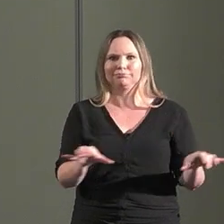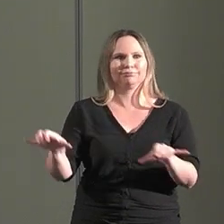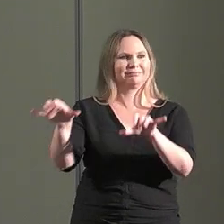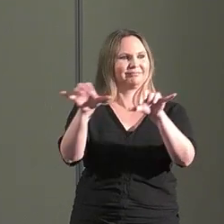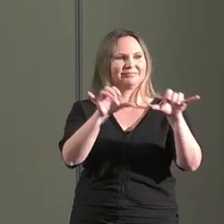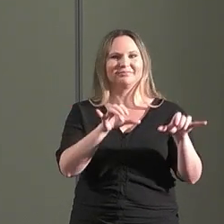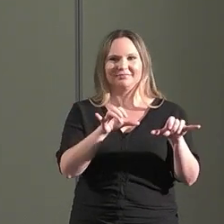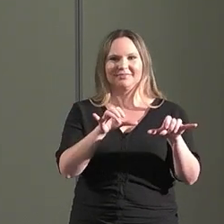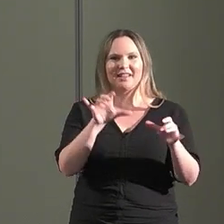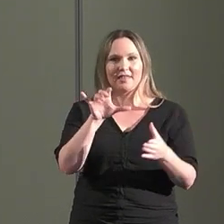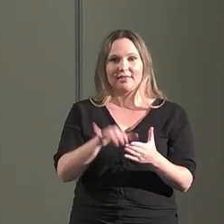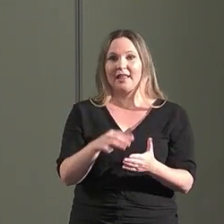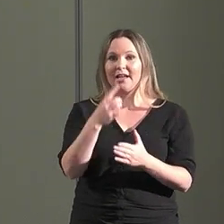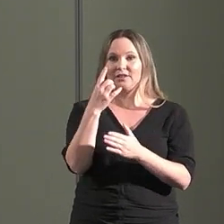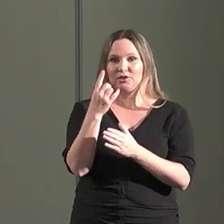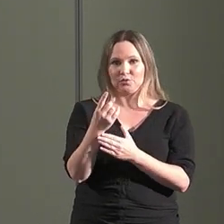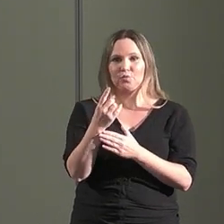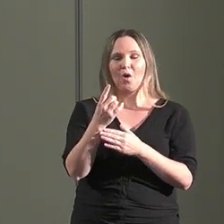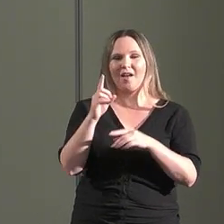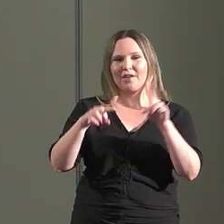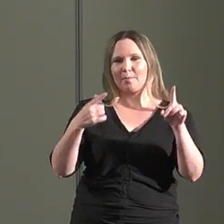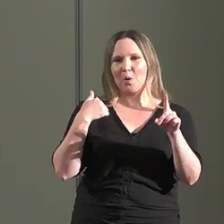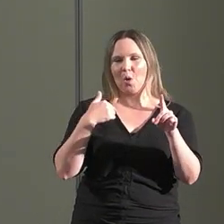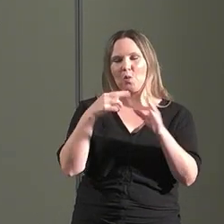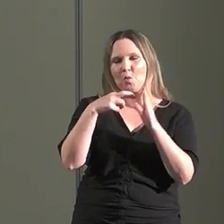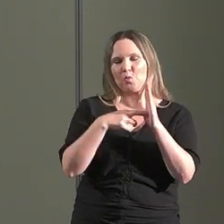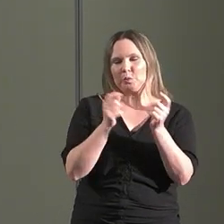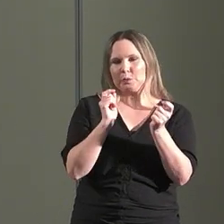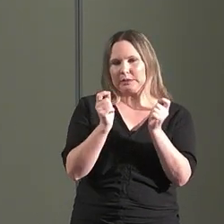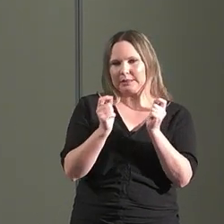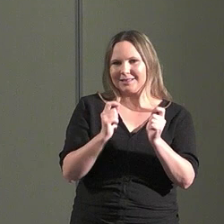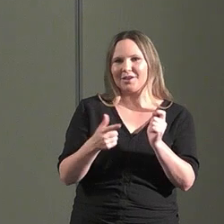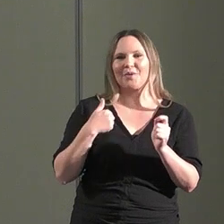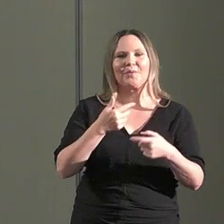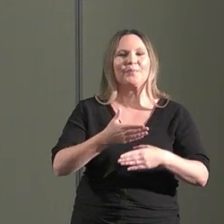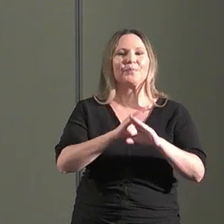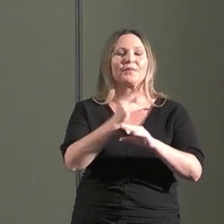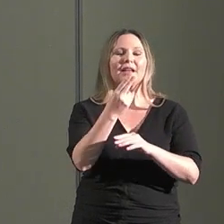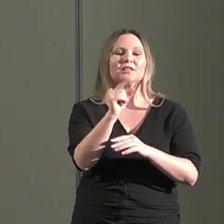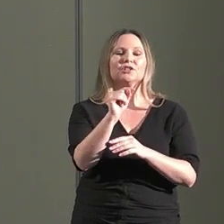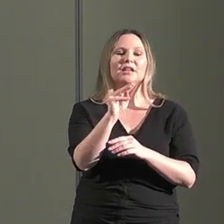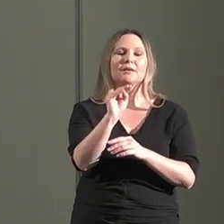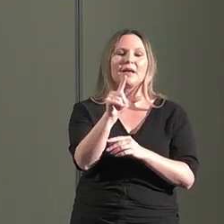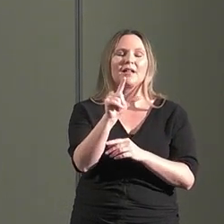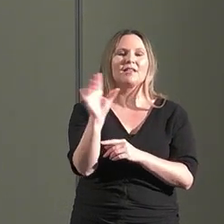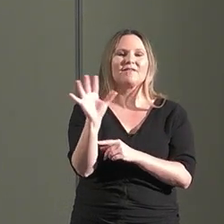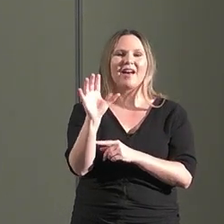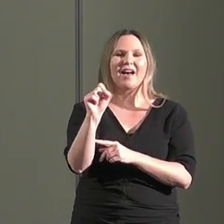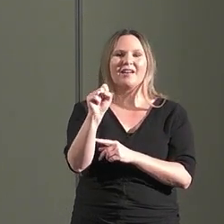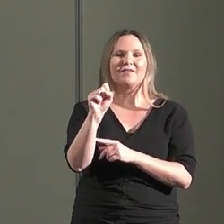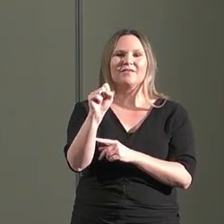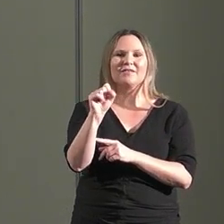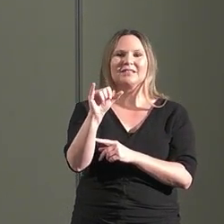This is one variables we tweak the rules, we allowed HTML five semantic tags they were